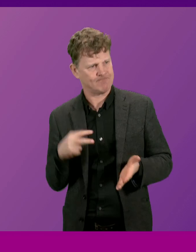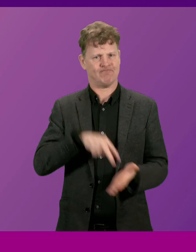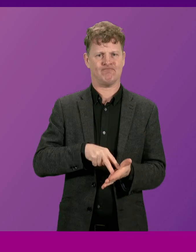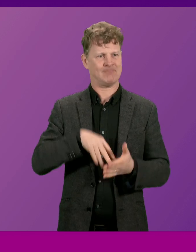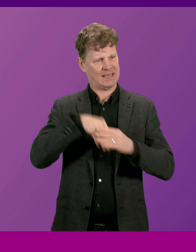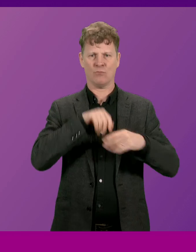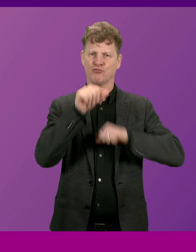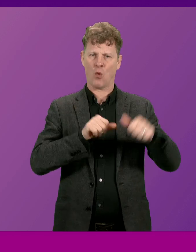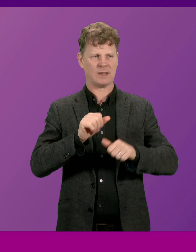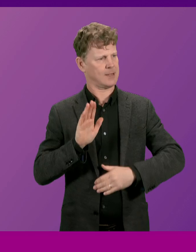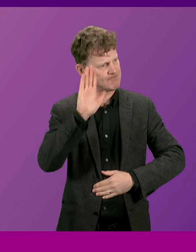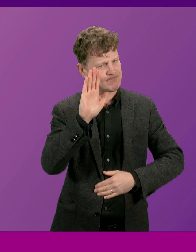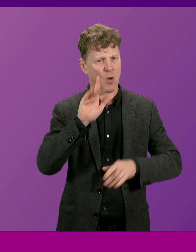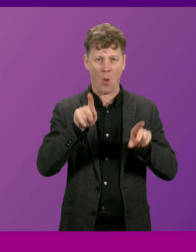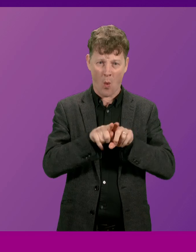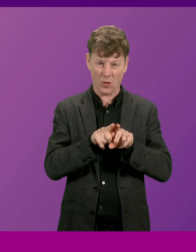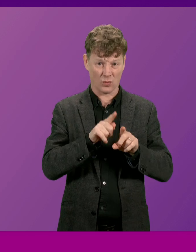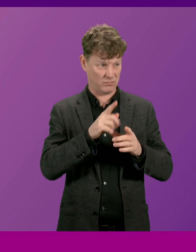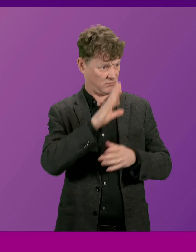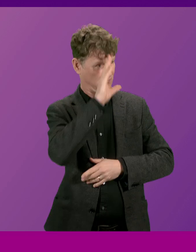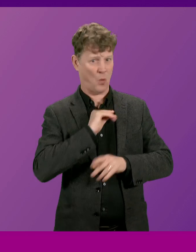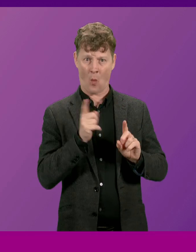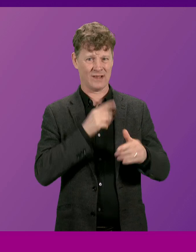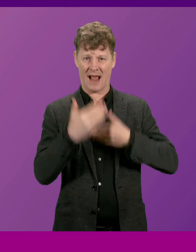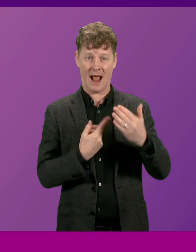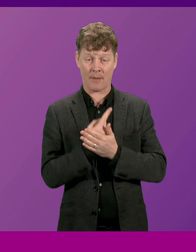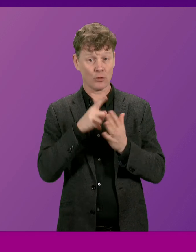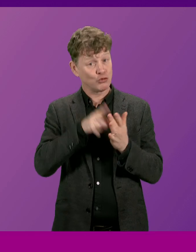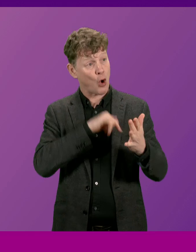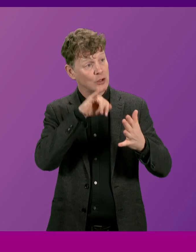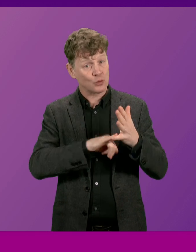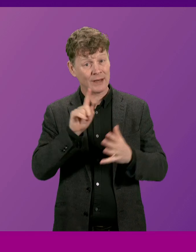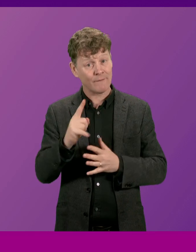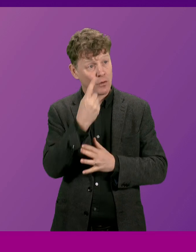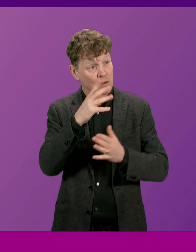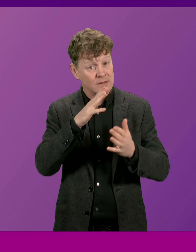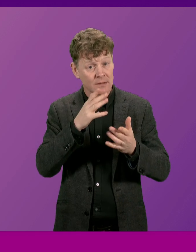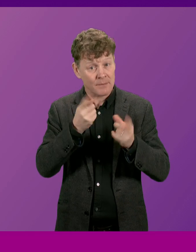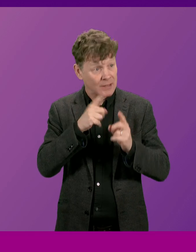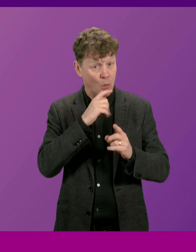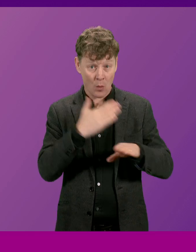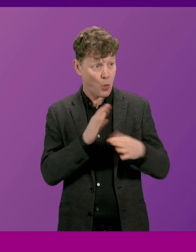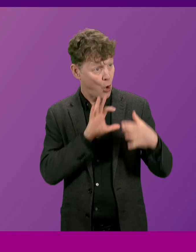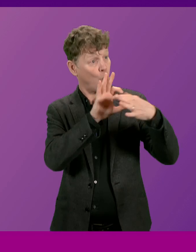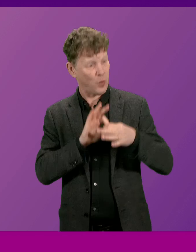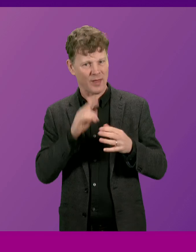let them know what is happening. Will John Swinney work with me to back those critical amendments?